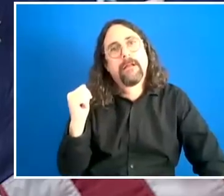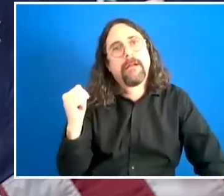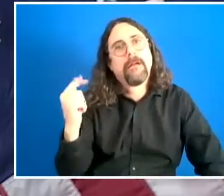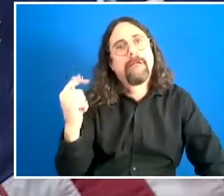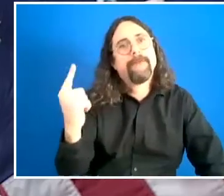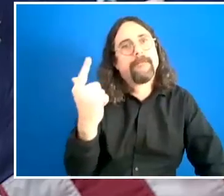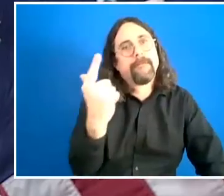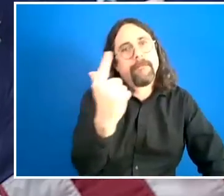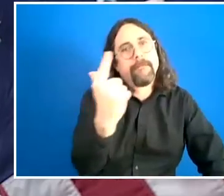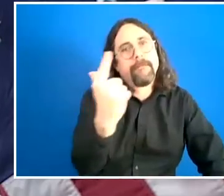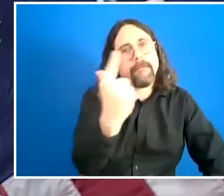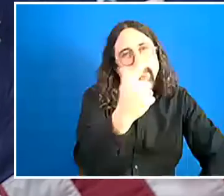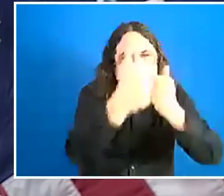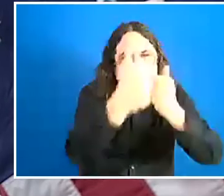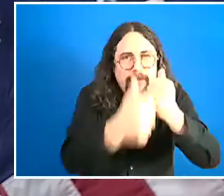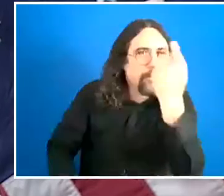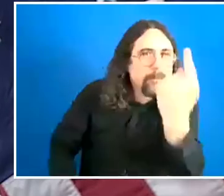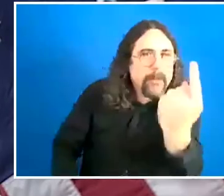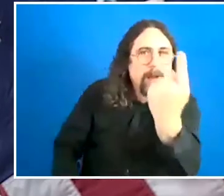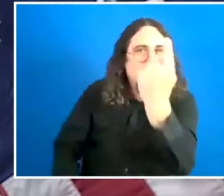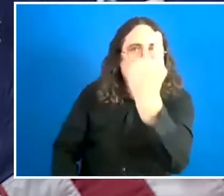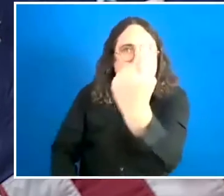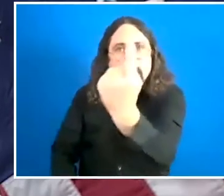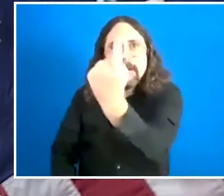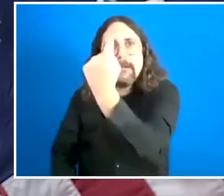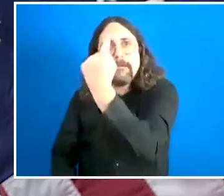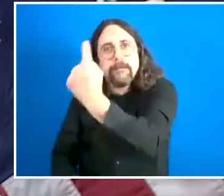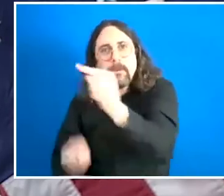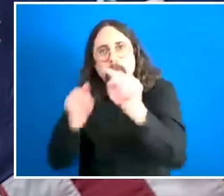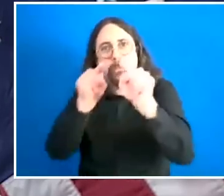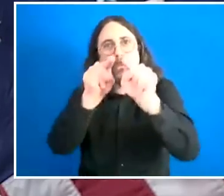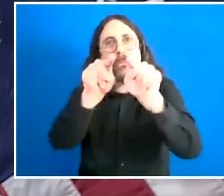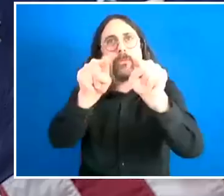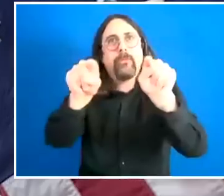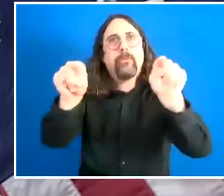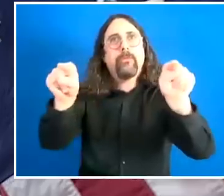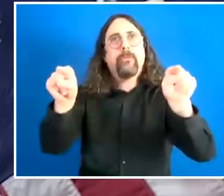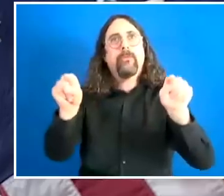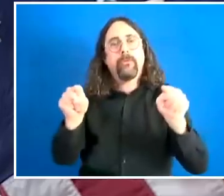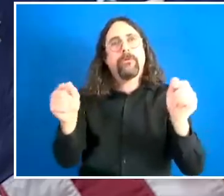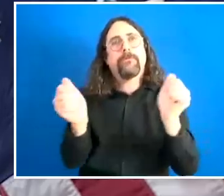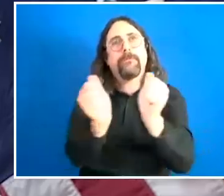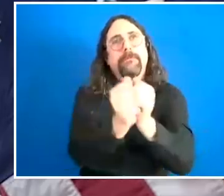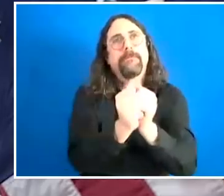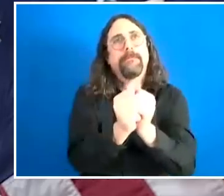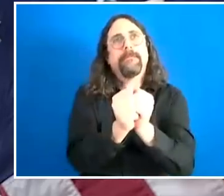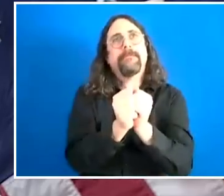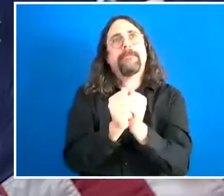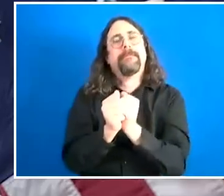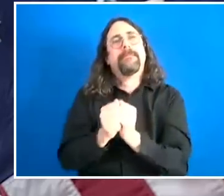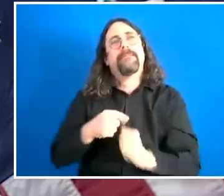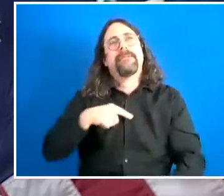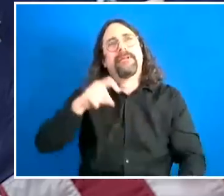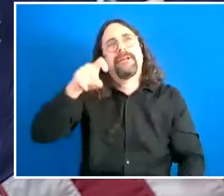ALL THAT YOU DO, ALL THAT YOU'RE CAPABLE OF BECAUSE WHEN ALL THAT ENERGY AND PASSION AND BAILTIY NDA